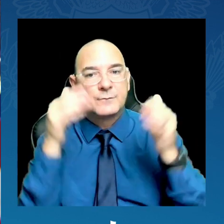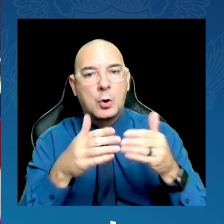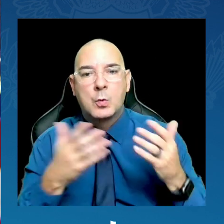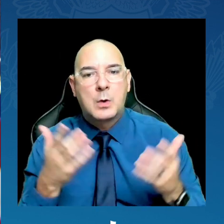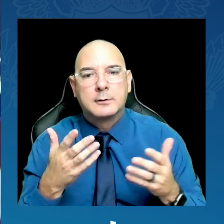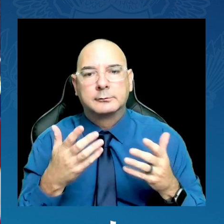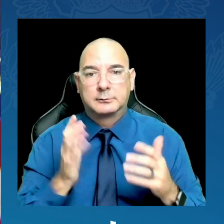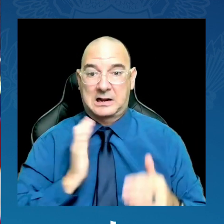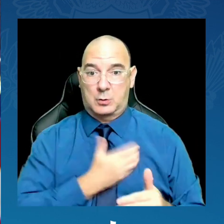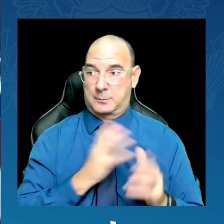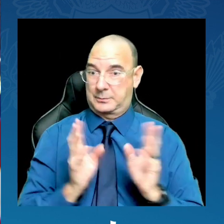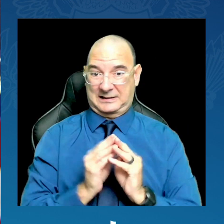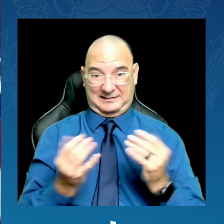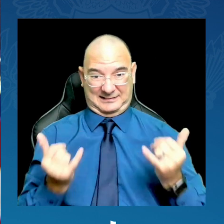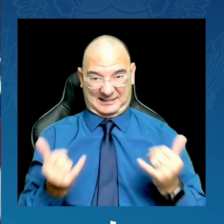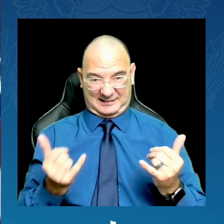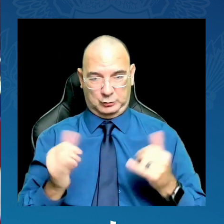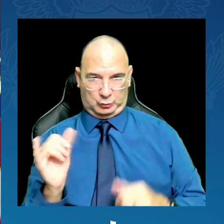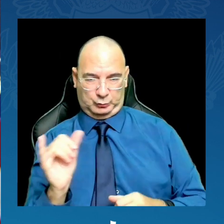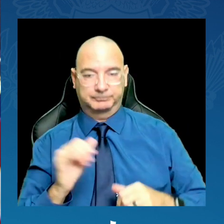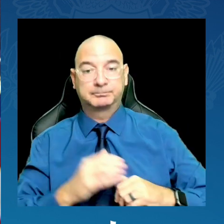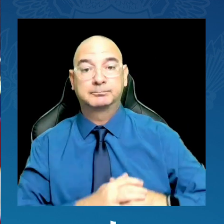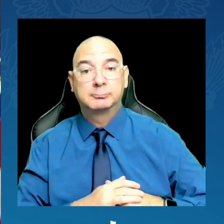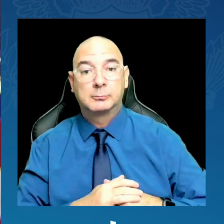which is advancing human space exploration.